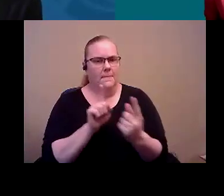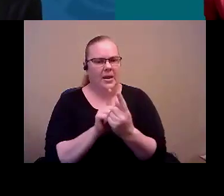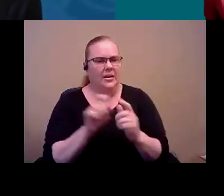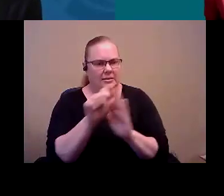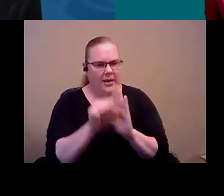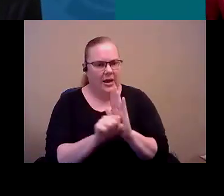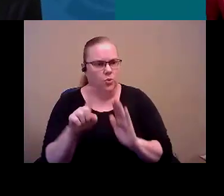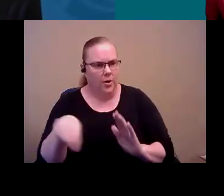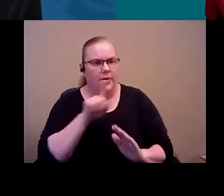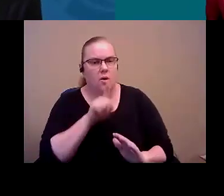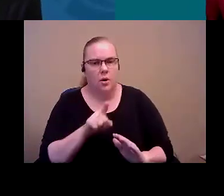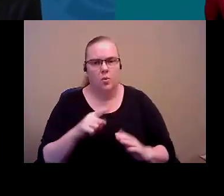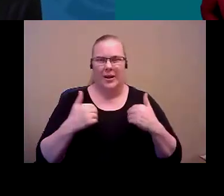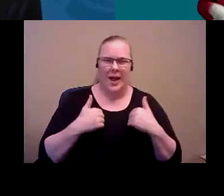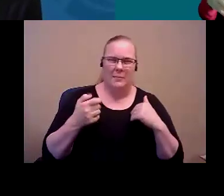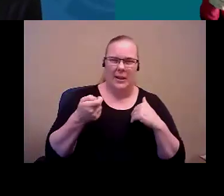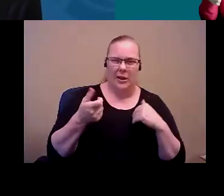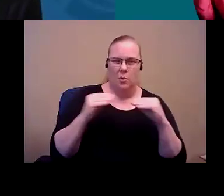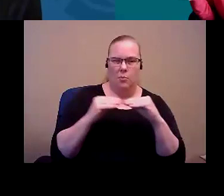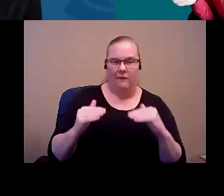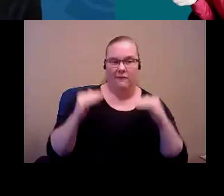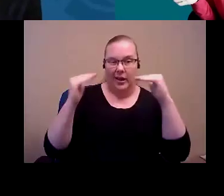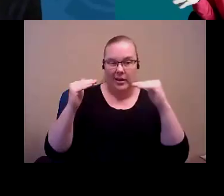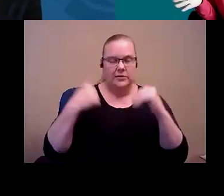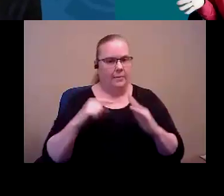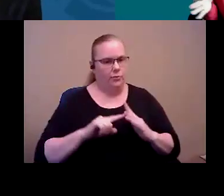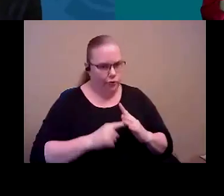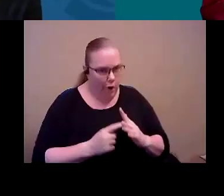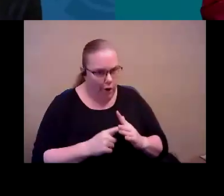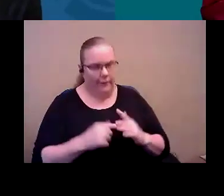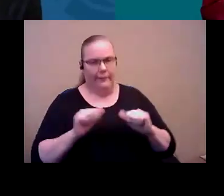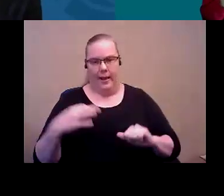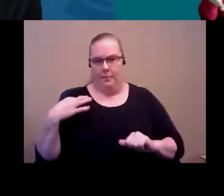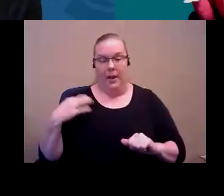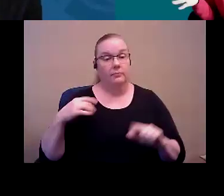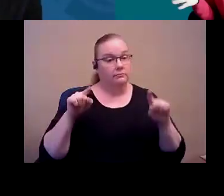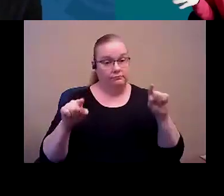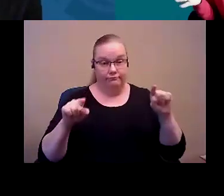I'm a little bit more advanced, or I'm just starting. Can I apply? And the answer is yes.